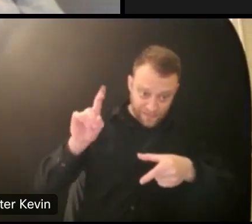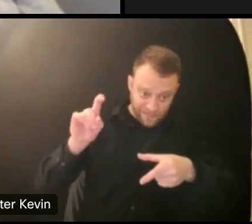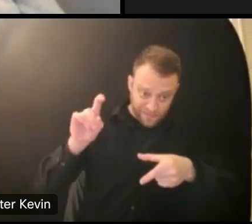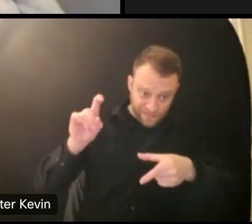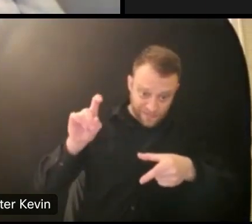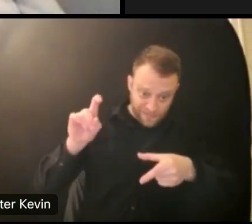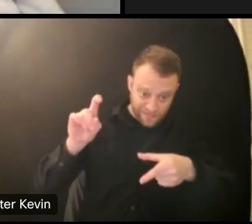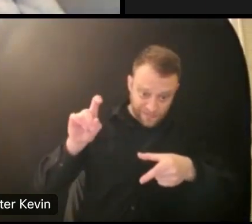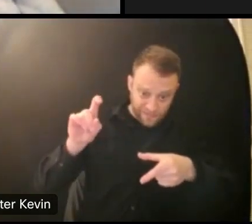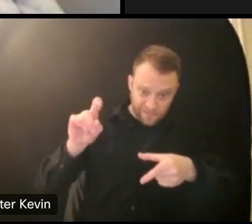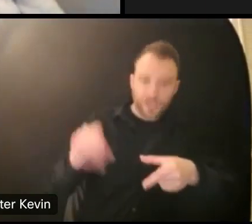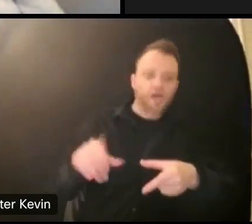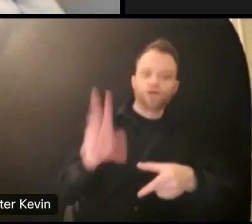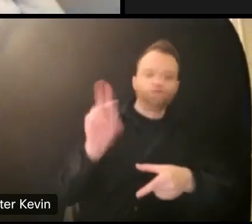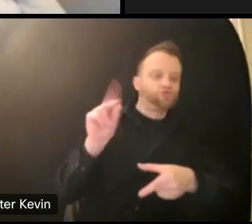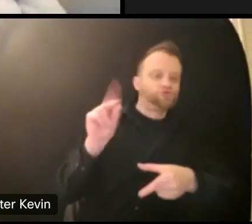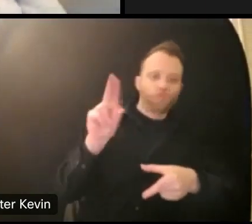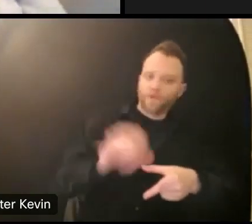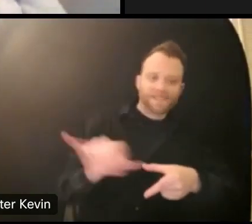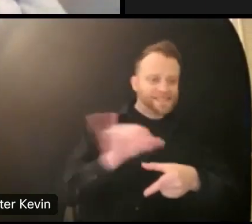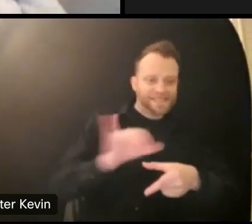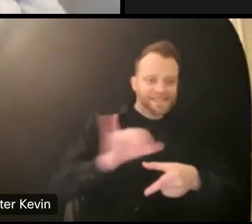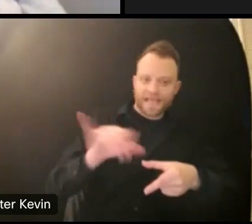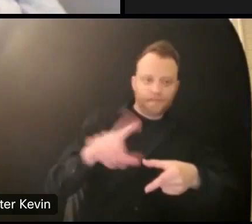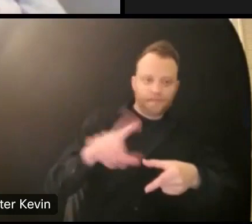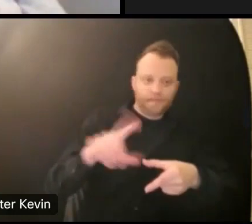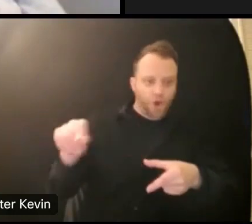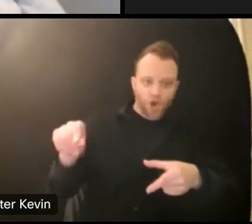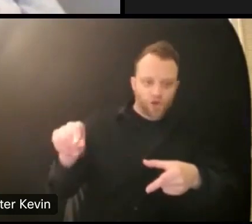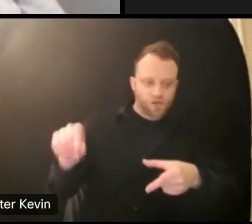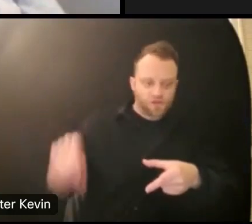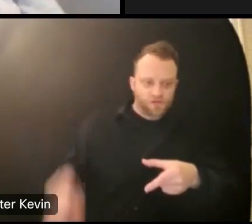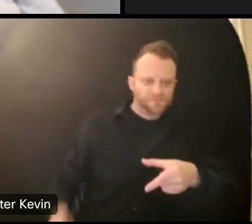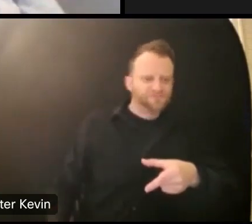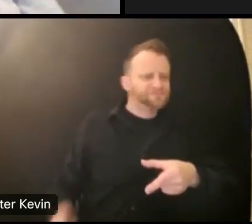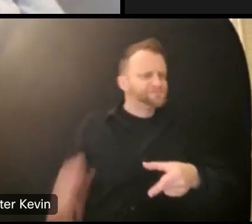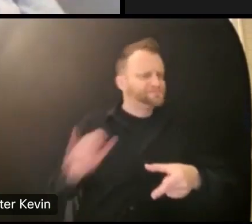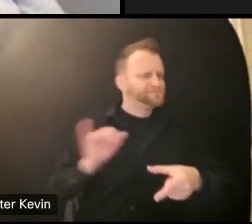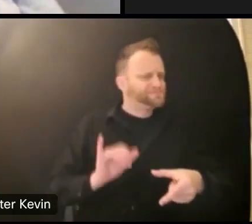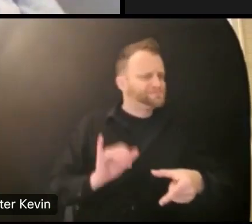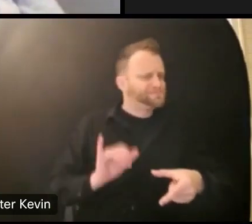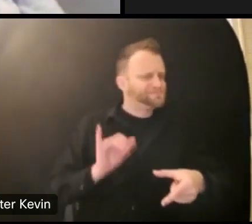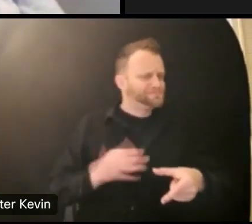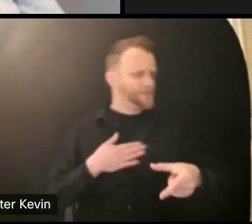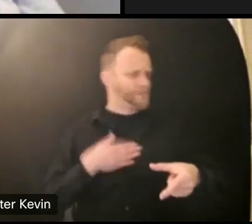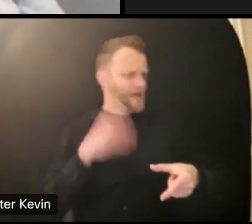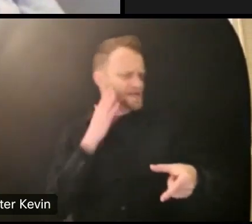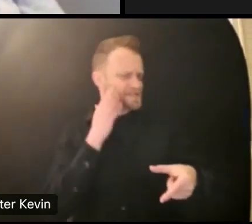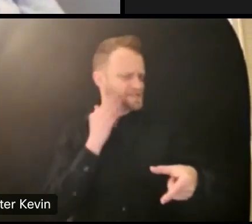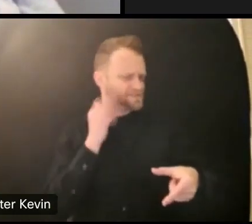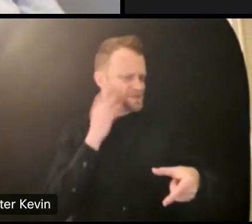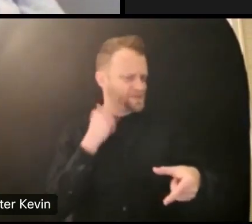the DC One Card (Campbell) Really, okay because my experience has been that they still want you,